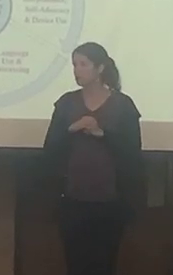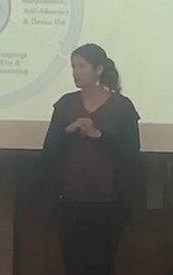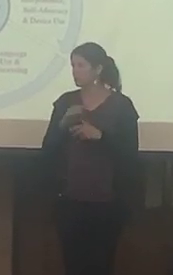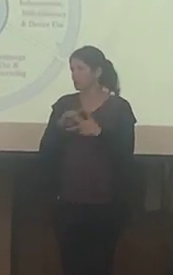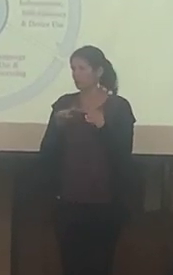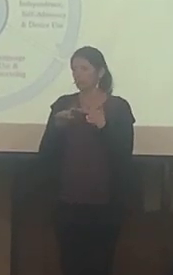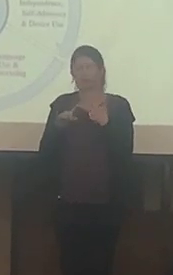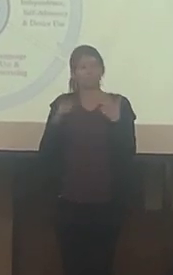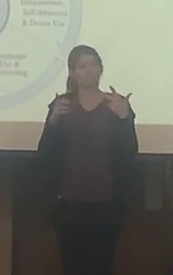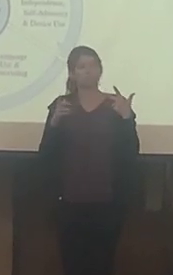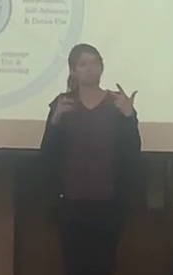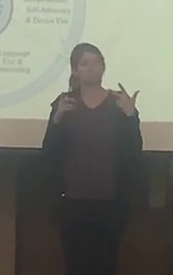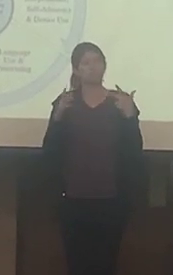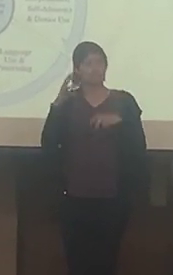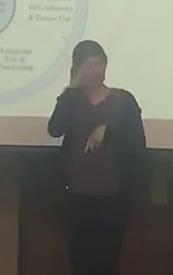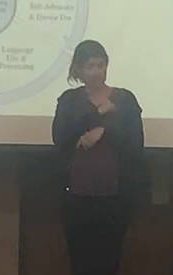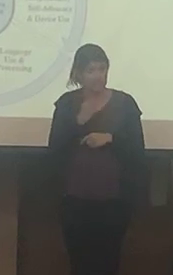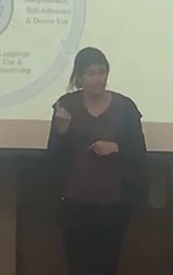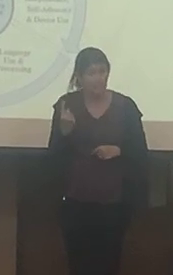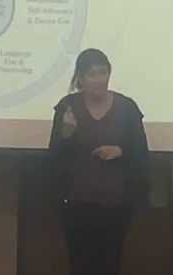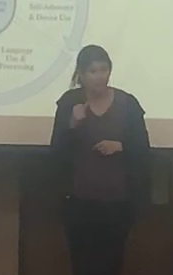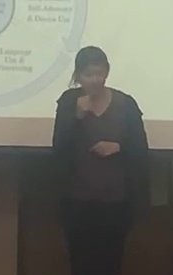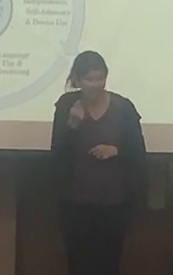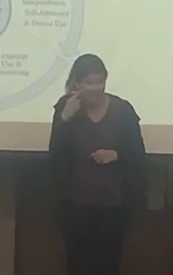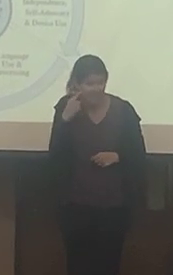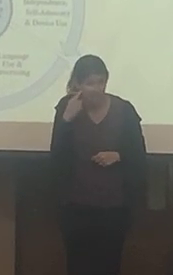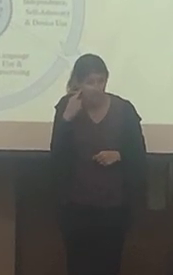if your child missed something and didn't hear it do they just let it go